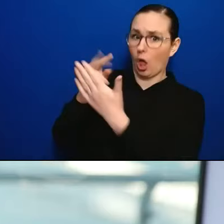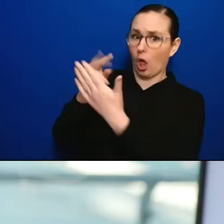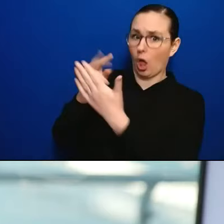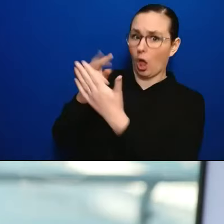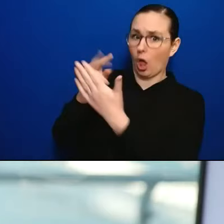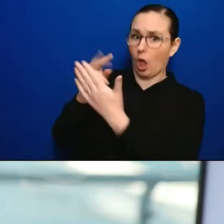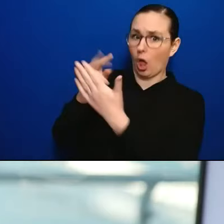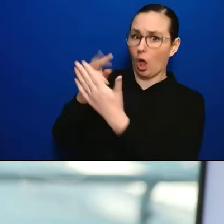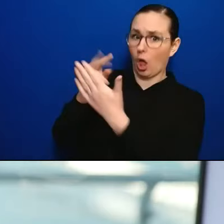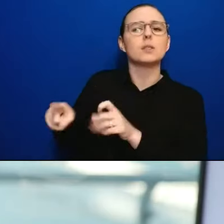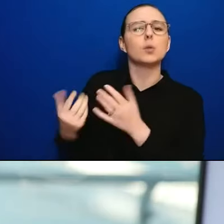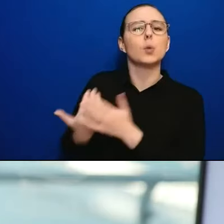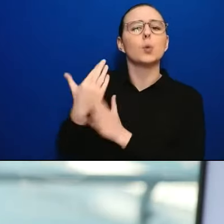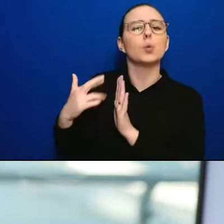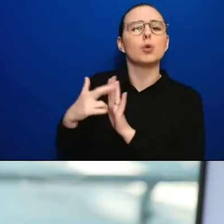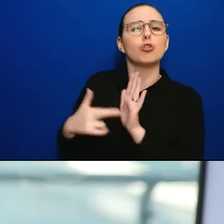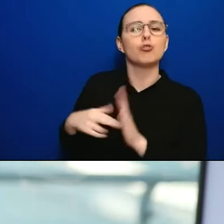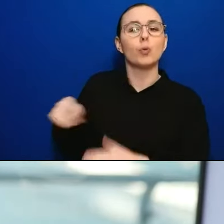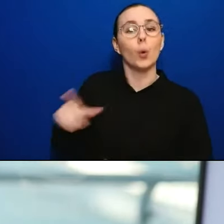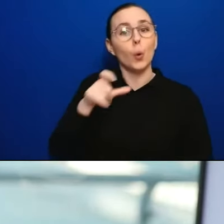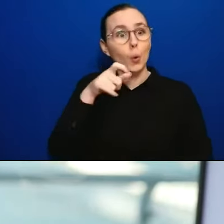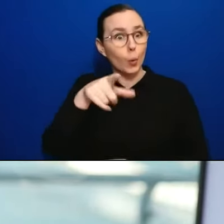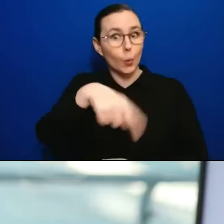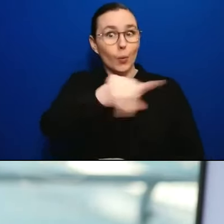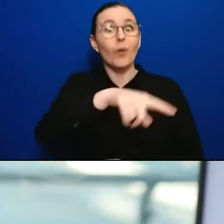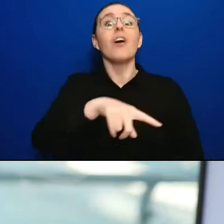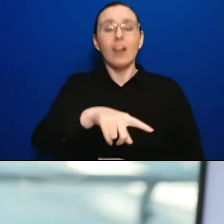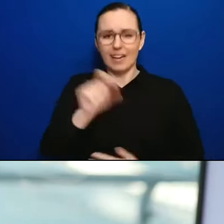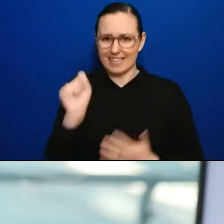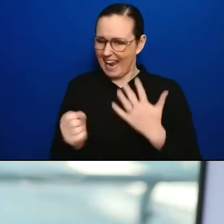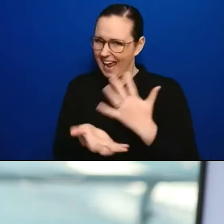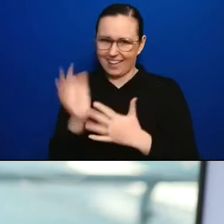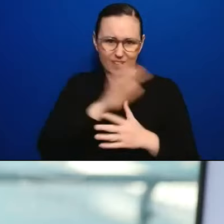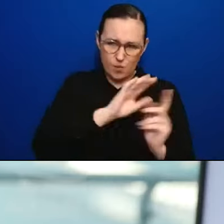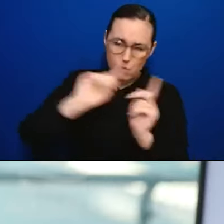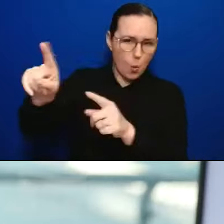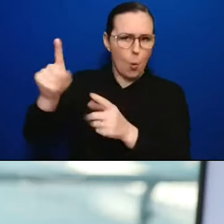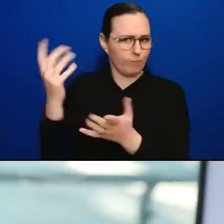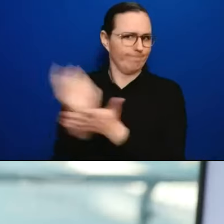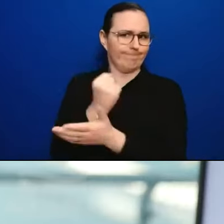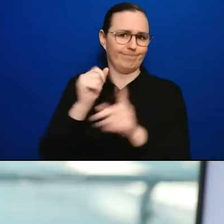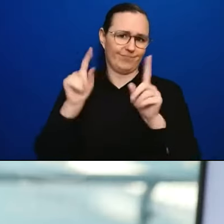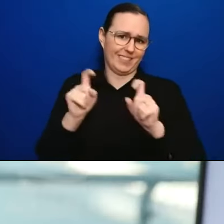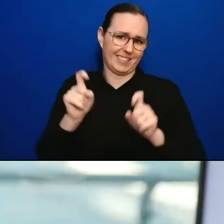guidelines to make sure that people who do qualify for it are able to get a test quickly